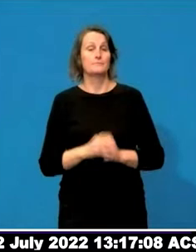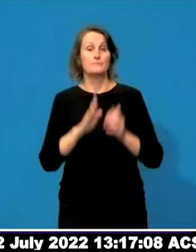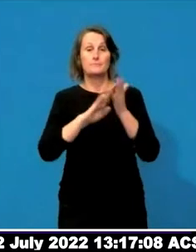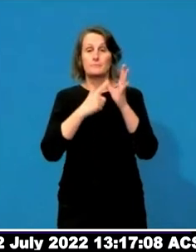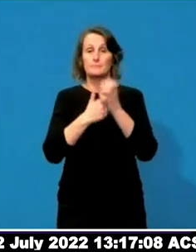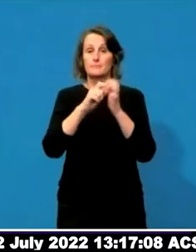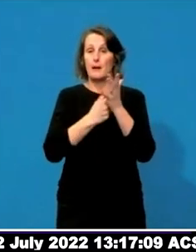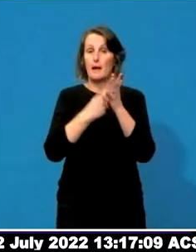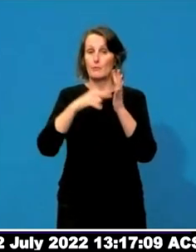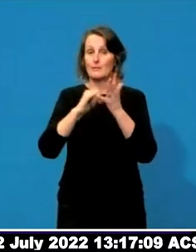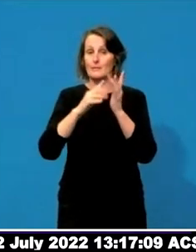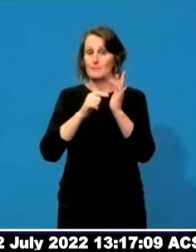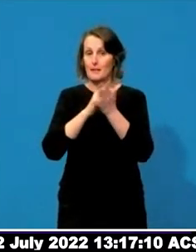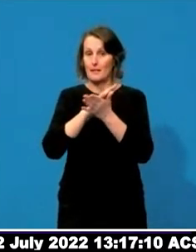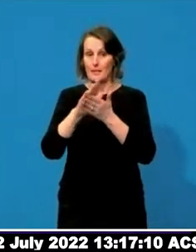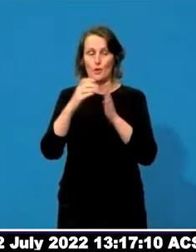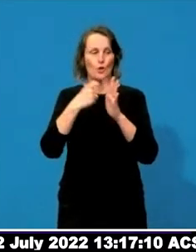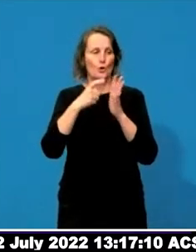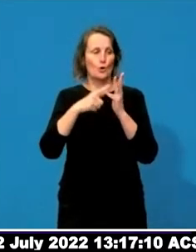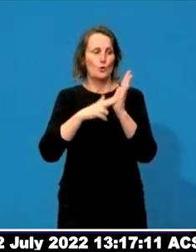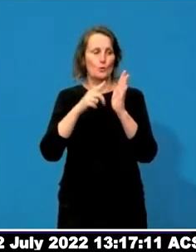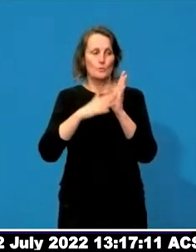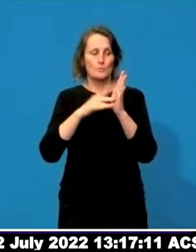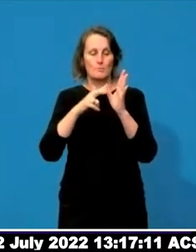and Kim McRae from the NPY Women's Council.